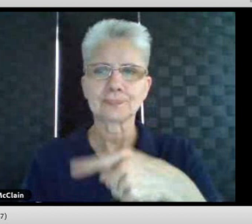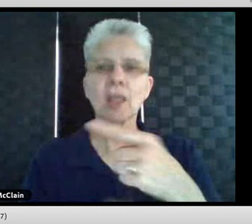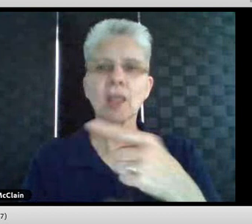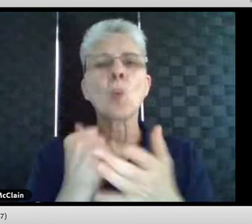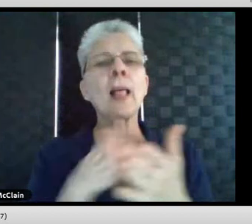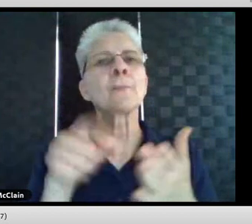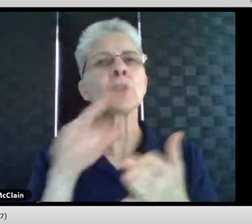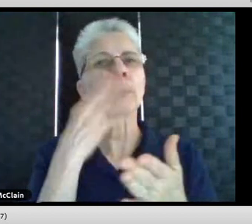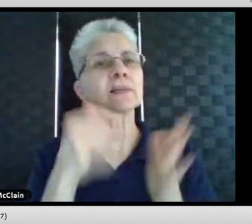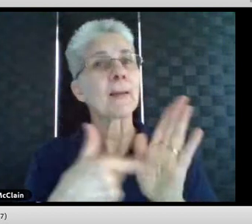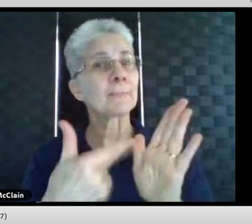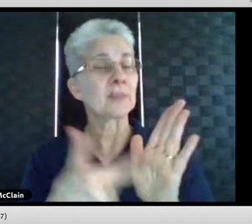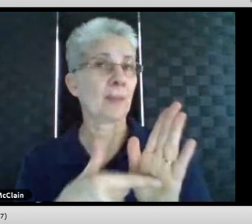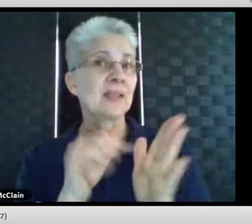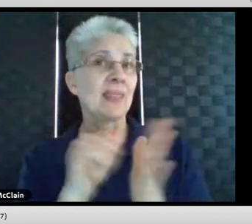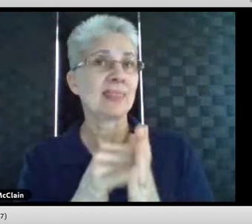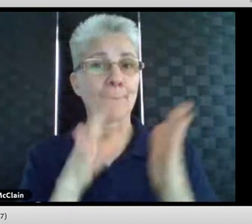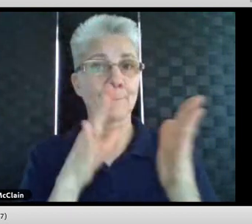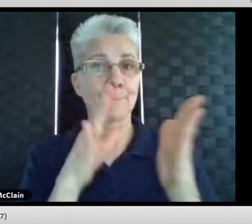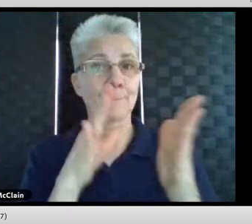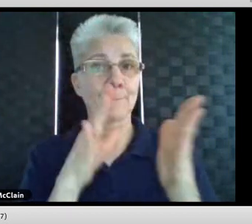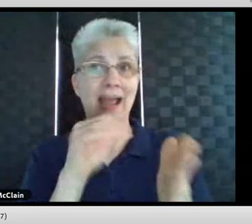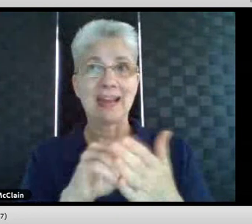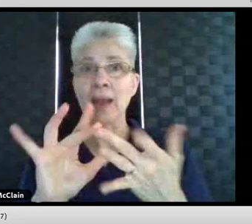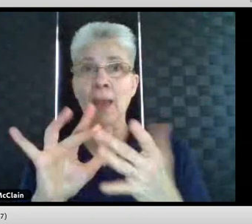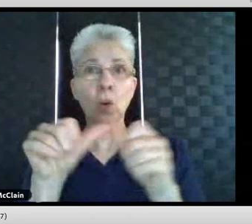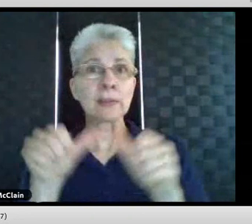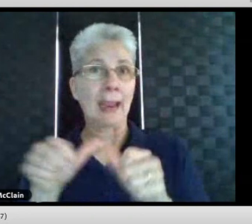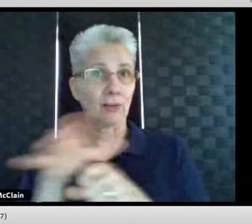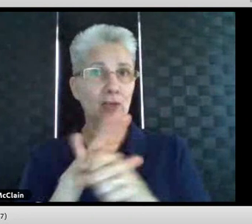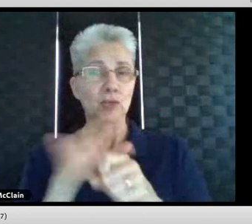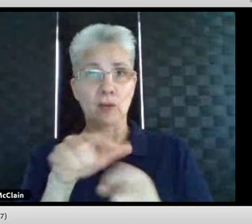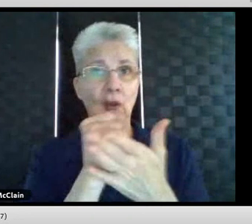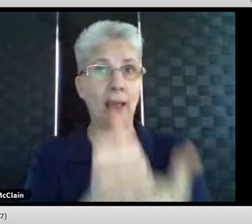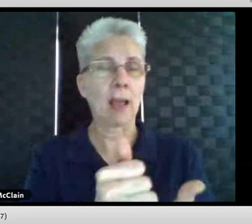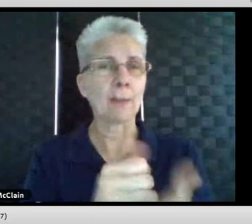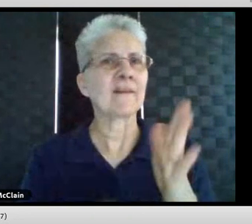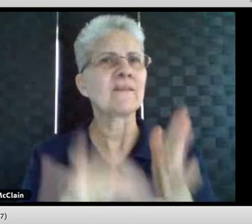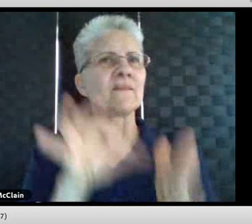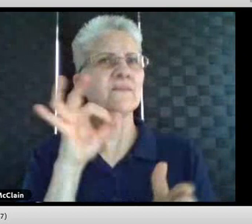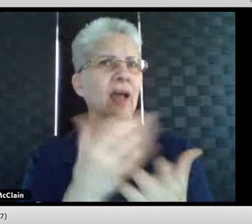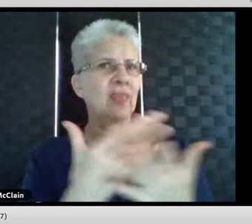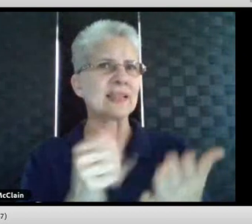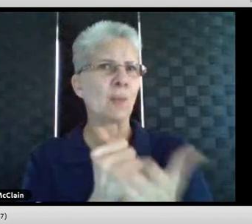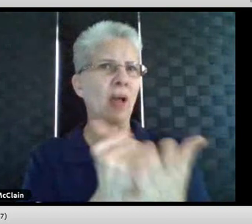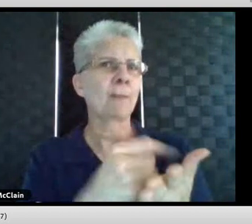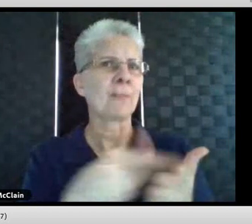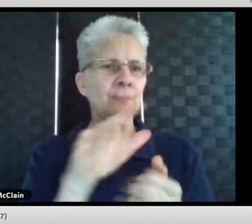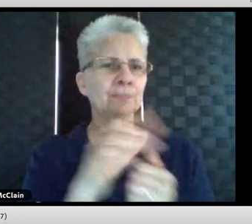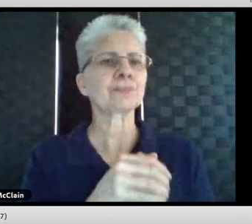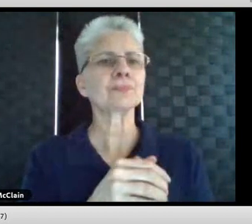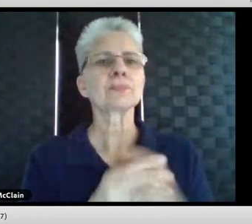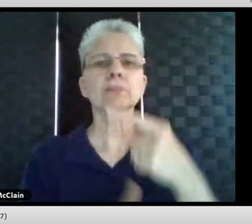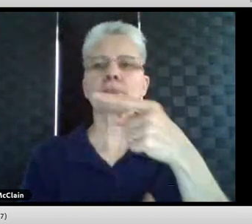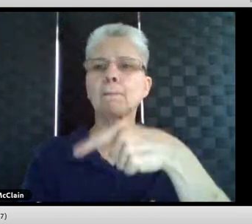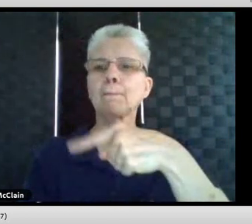because sometimes that patron is not in your network and you've got to still help them and find free things that would help them. And I mentioned earlier a form,